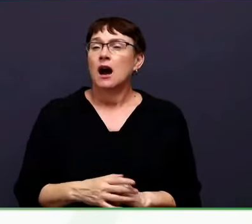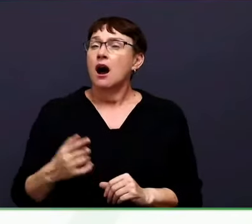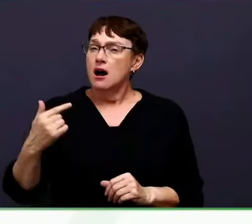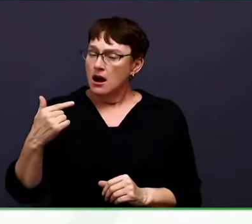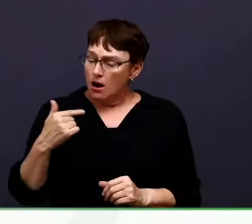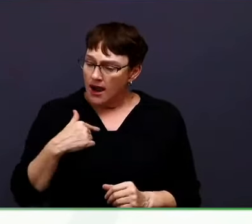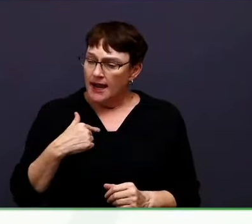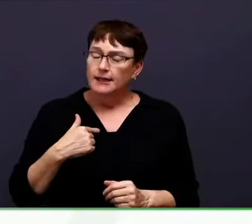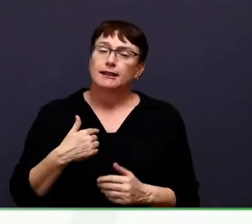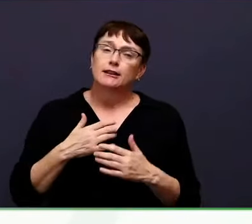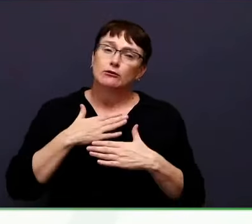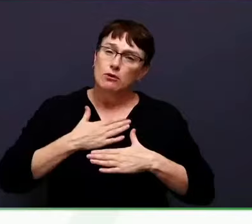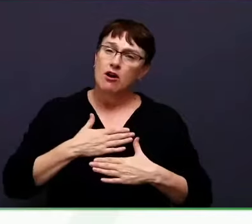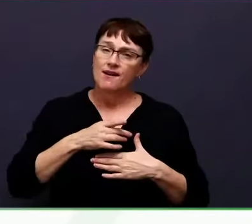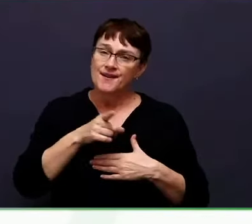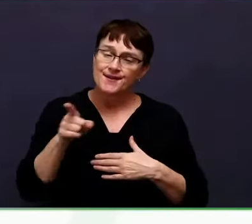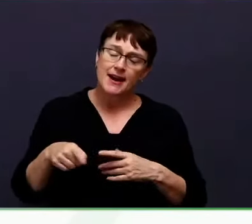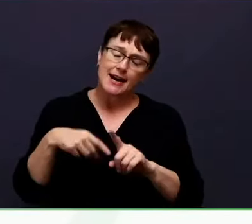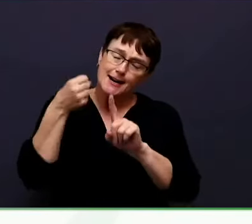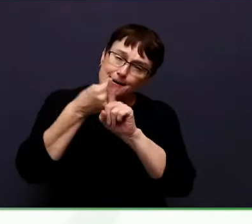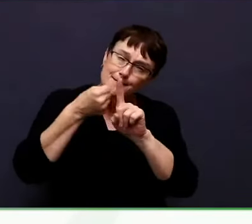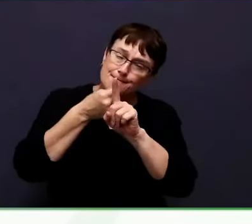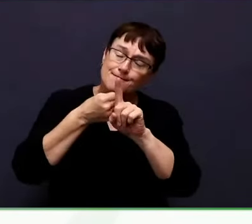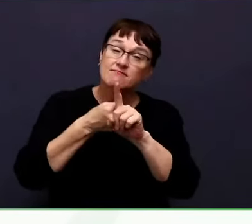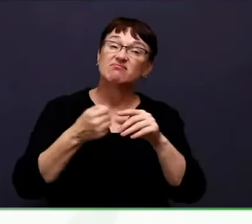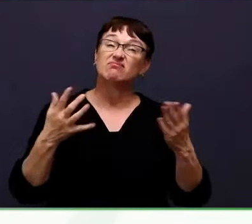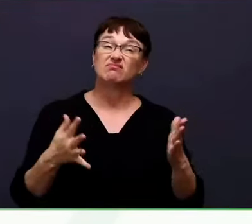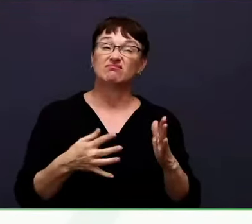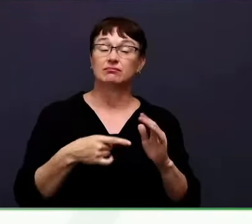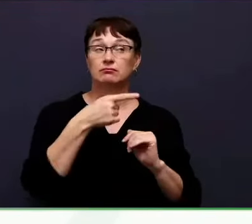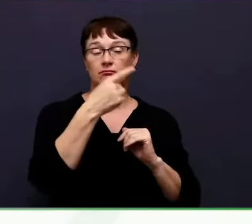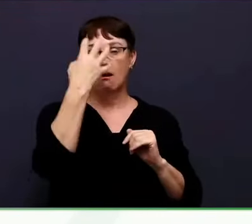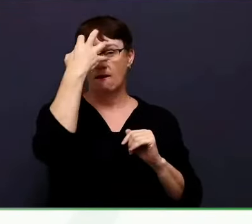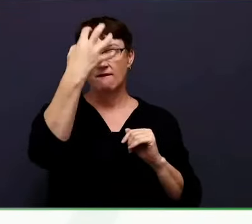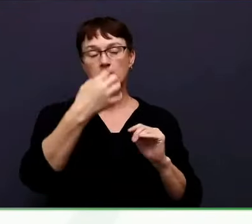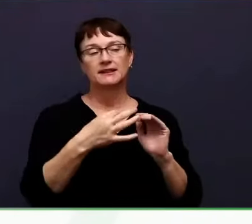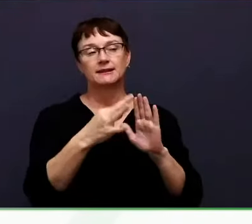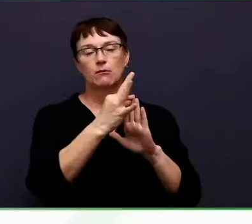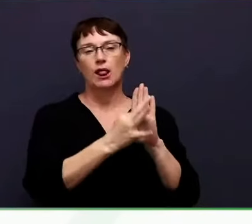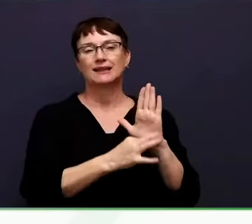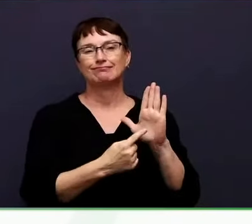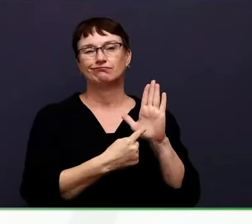The first is in the policy change process for autonomous living in the communities.